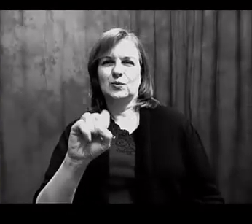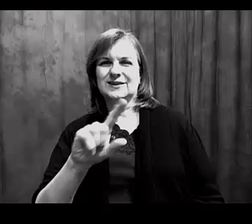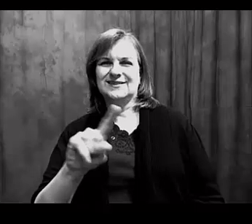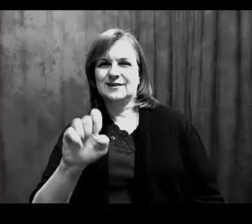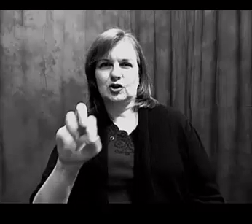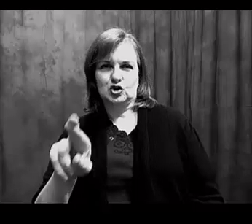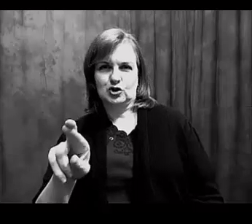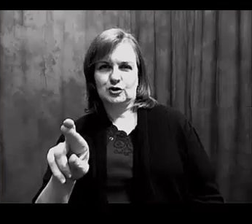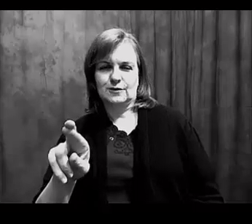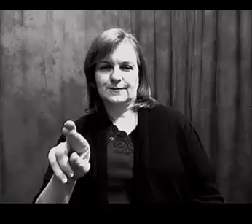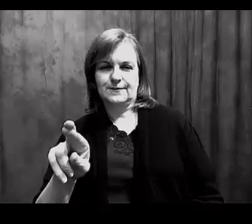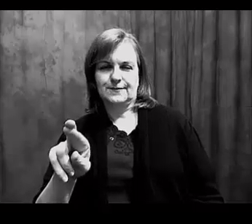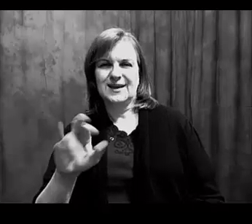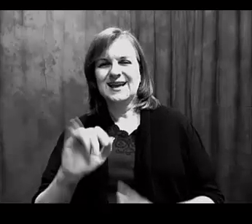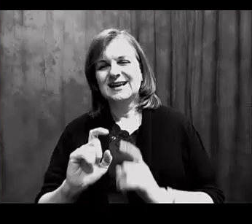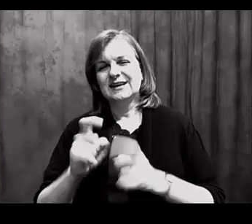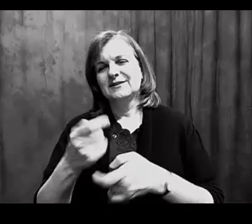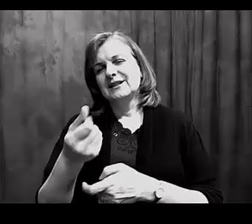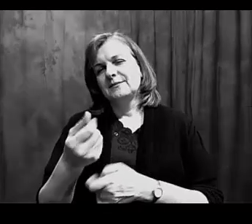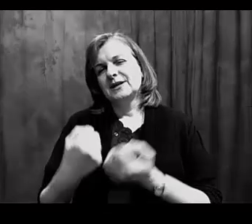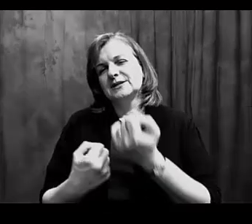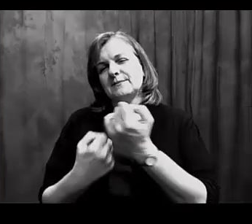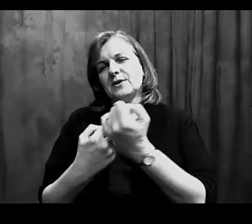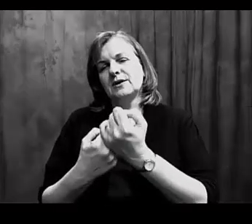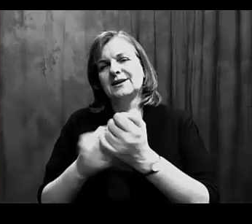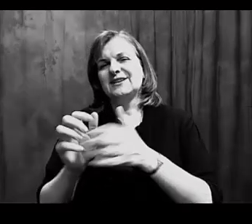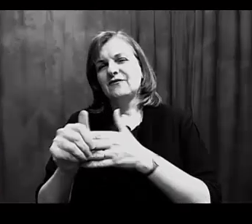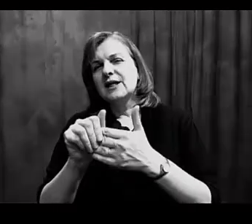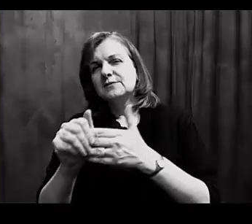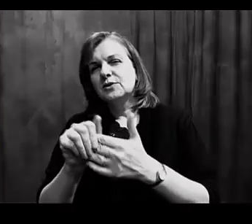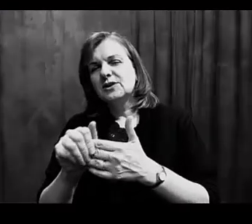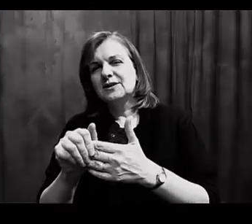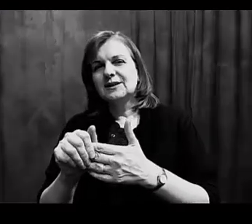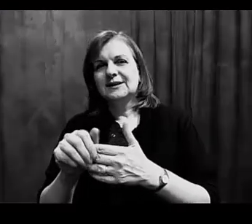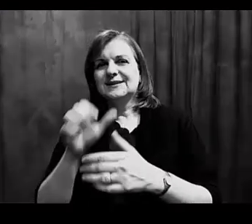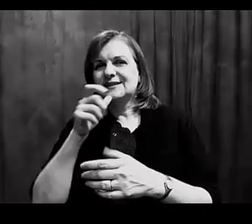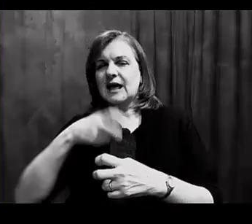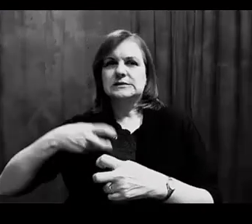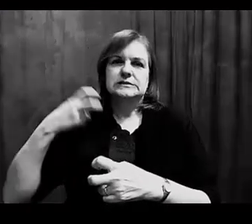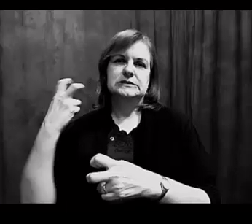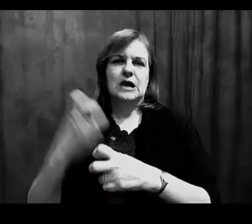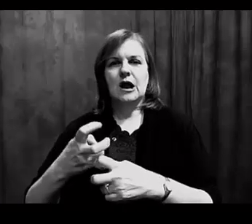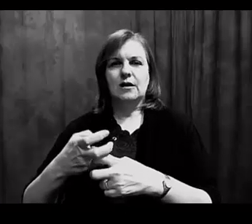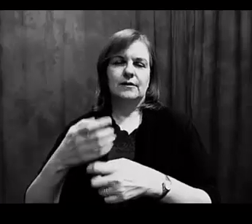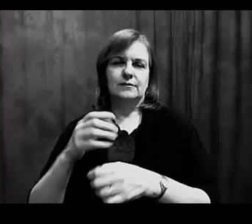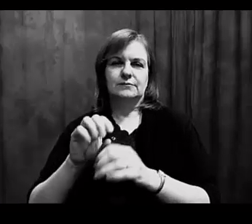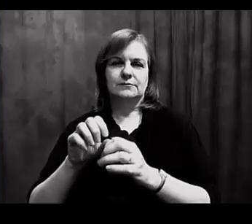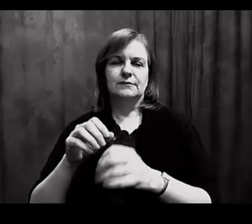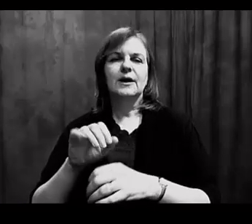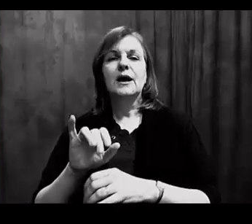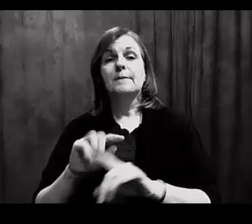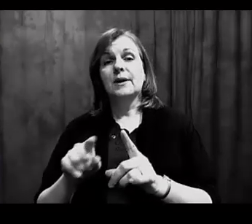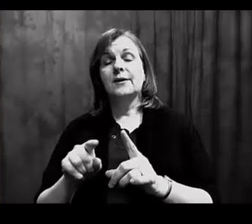so it gives flexibility it gives a little bit of support its kind of rigid but it's certainly not